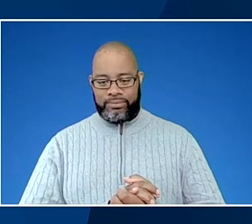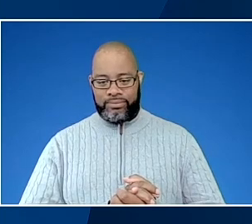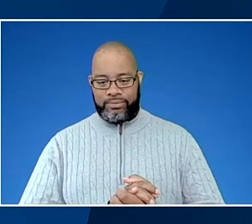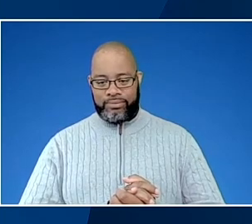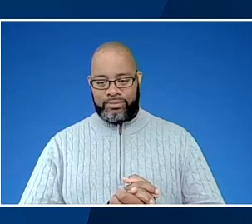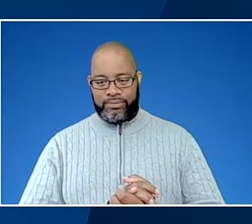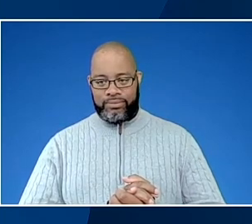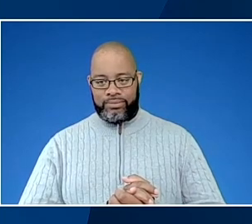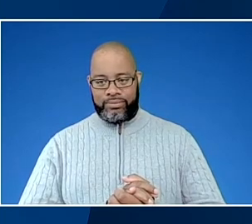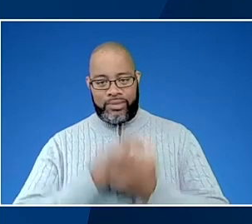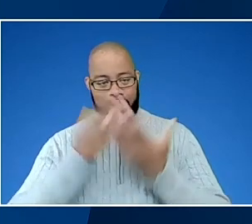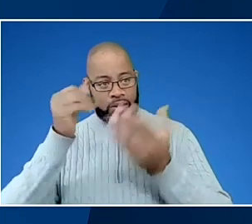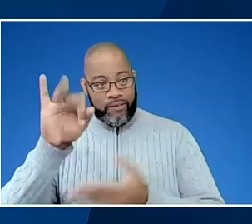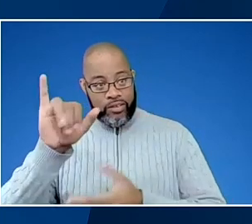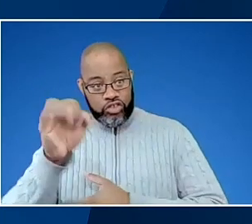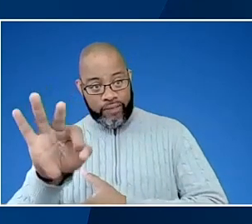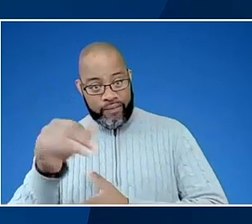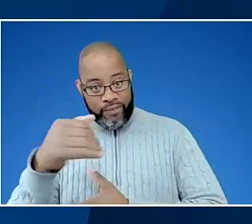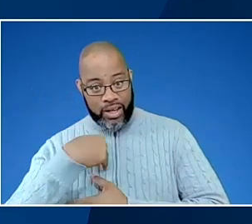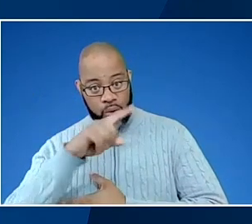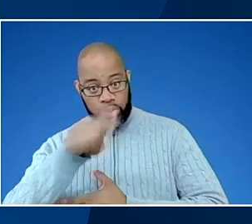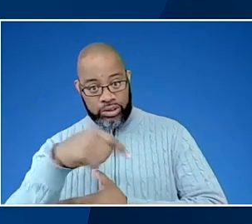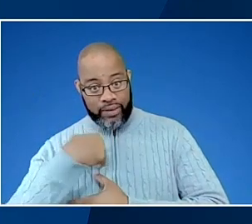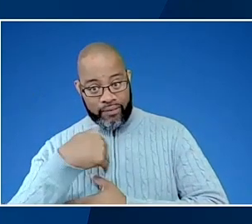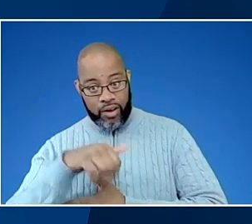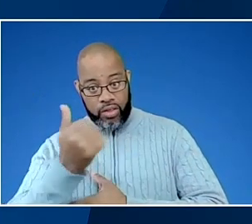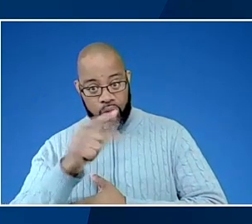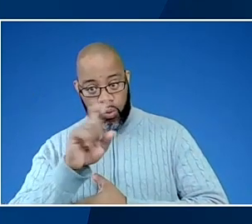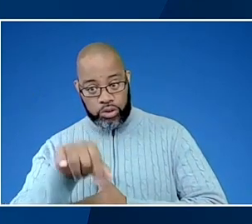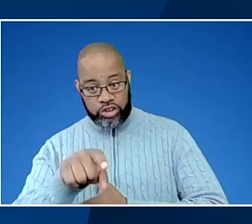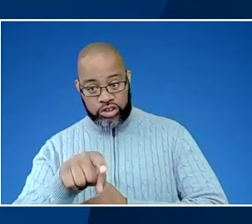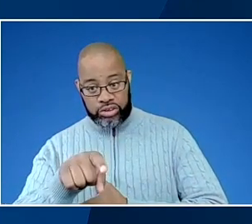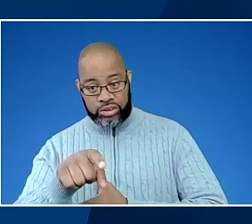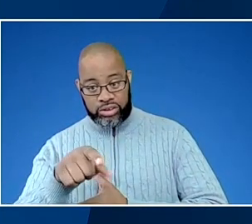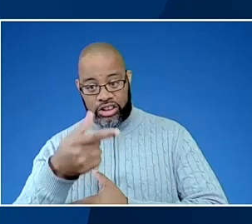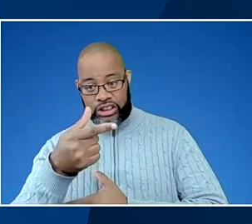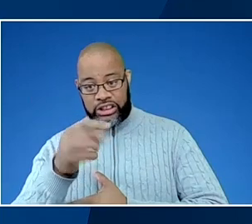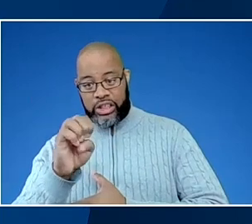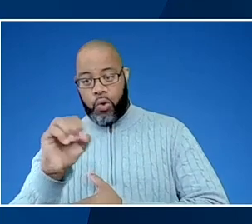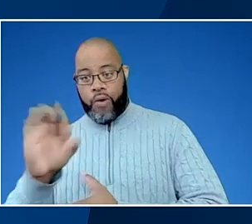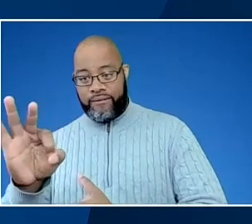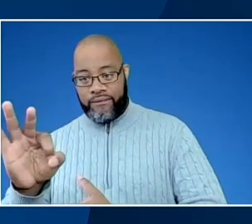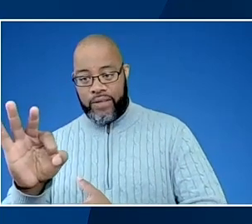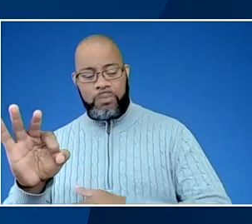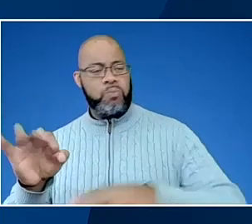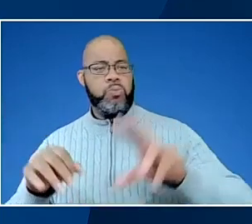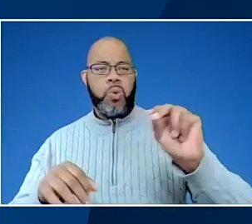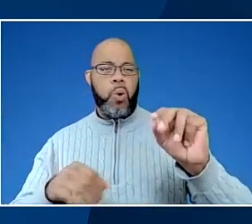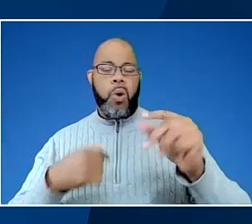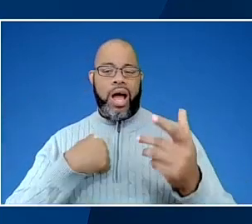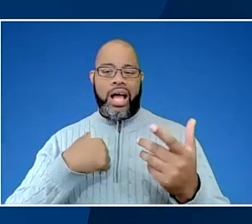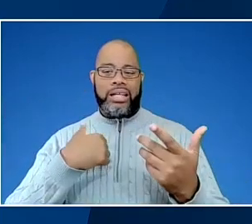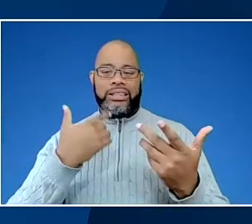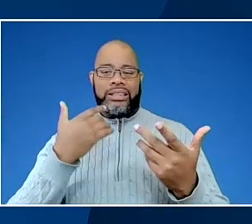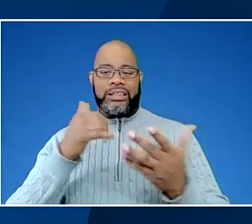Geof had a question. Did you have any other questions, Geof? No. It just makes it clear that we will